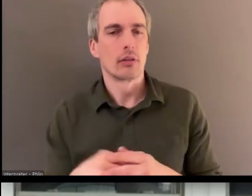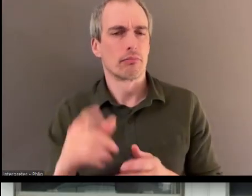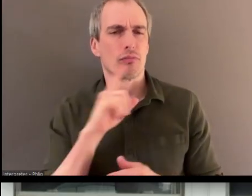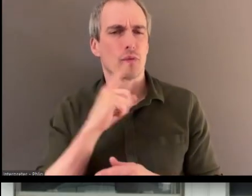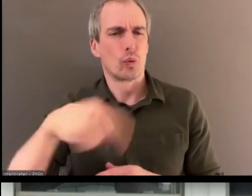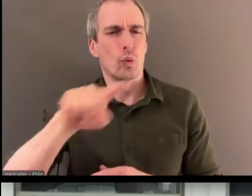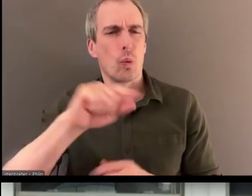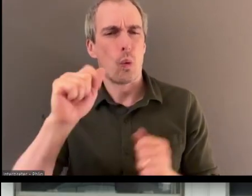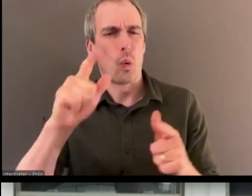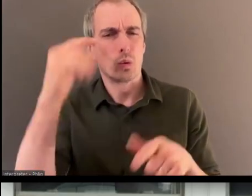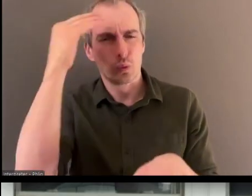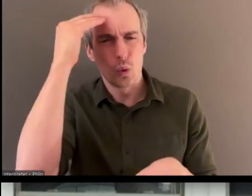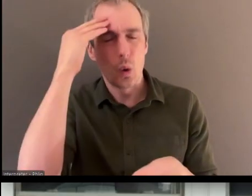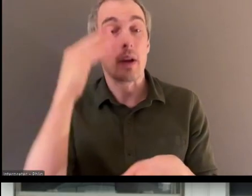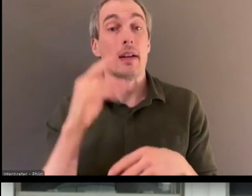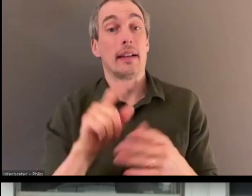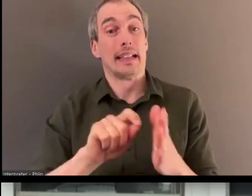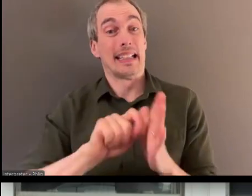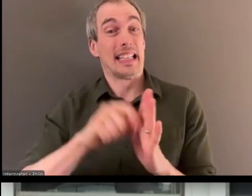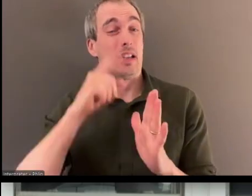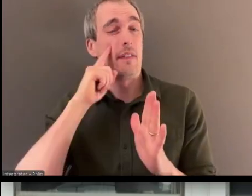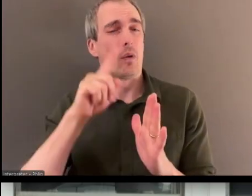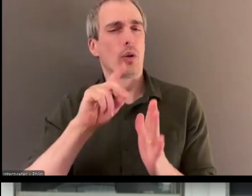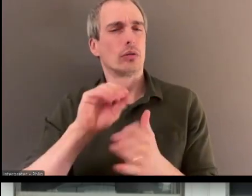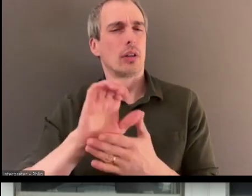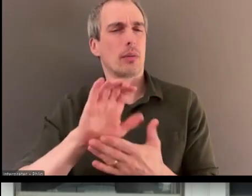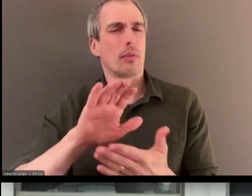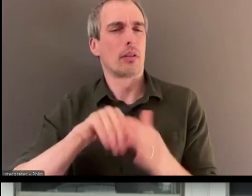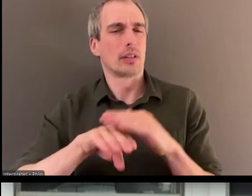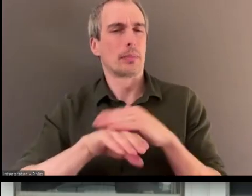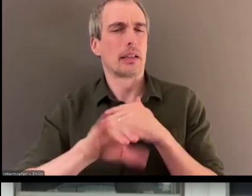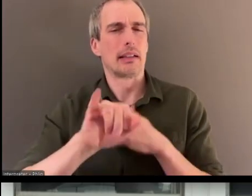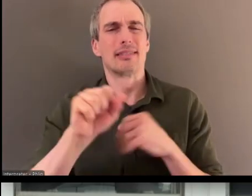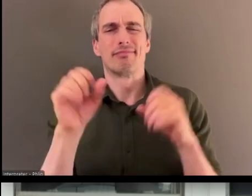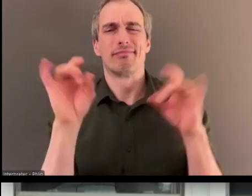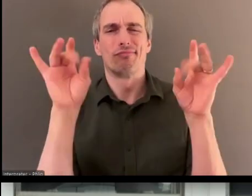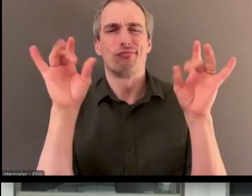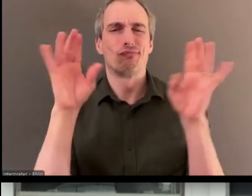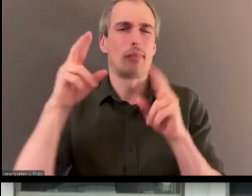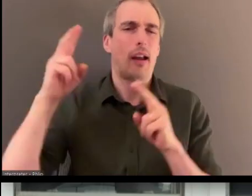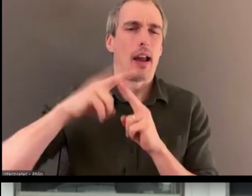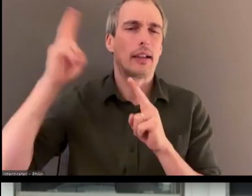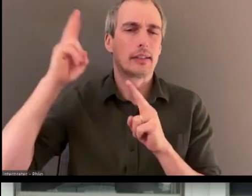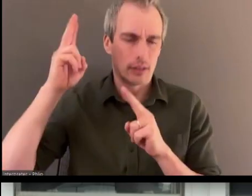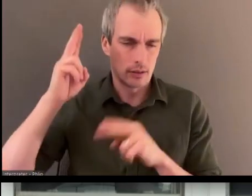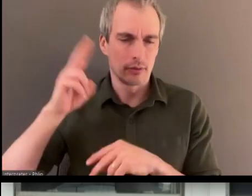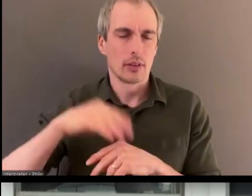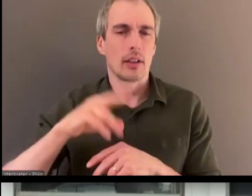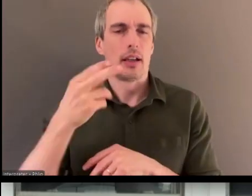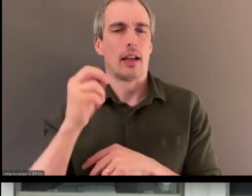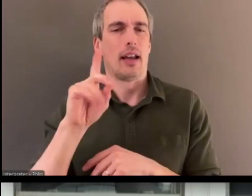heading structure. They're the key to all shortcuts when it comes to assistive devices being able to